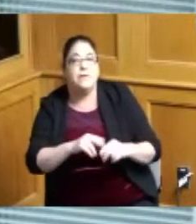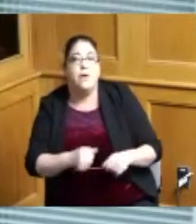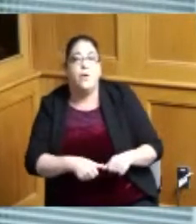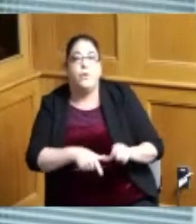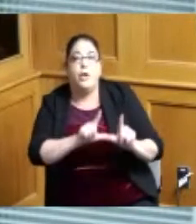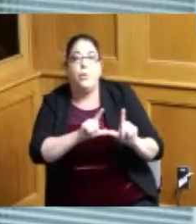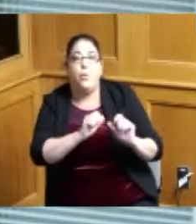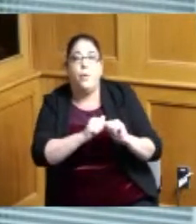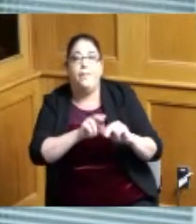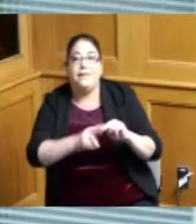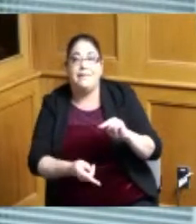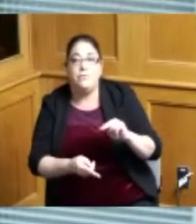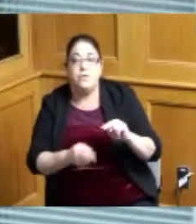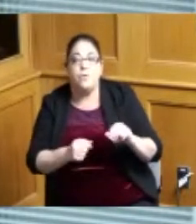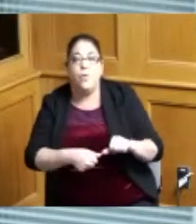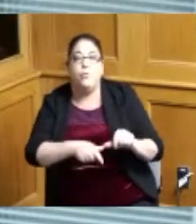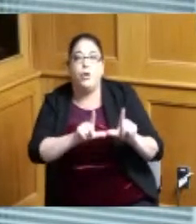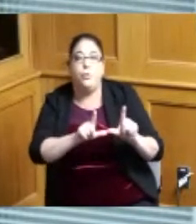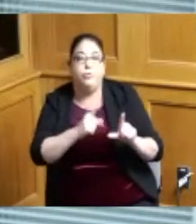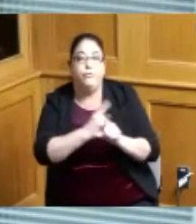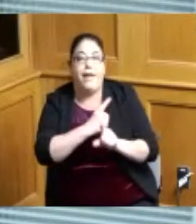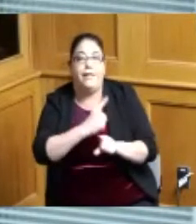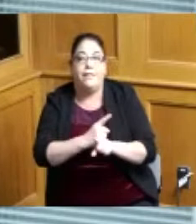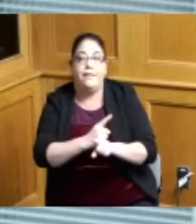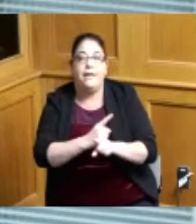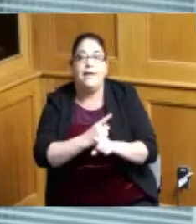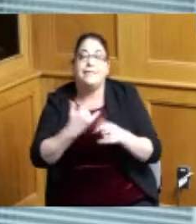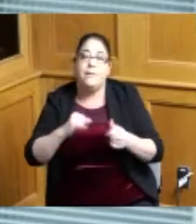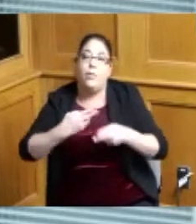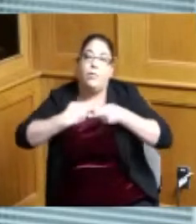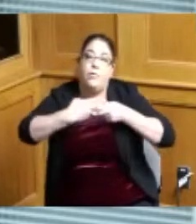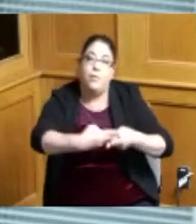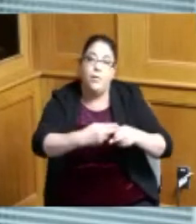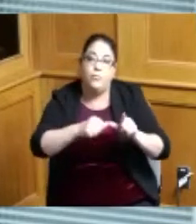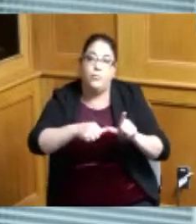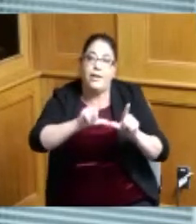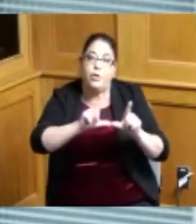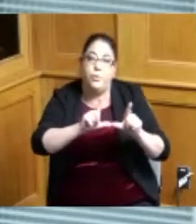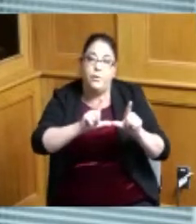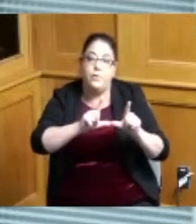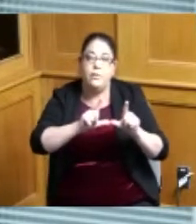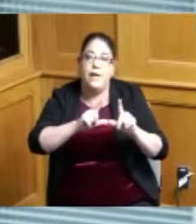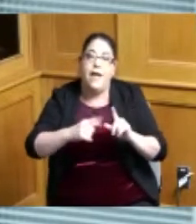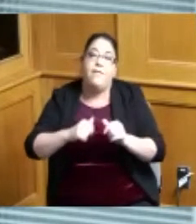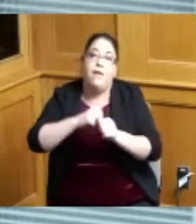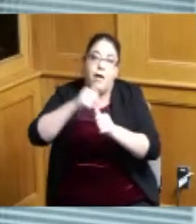straight renewal still falls under the renewal of the previous ballot language so anytime you change